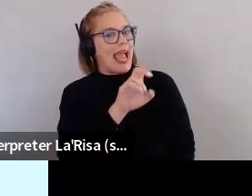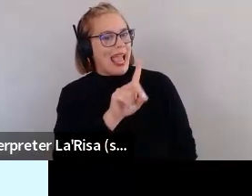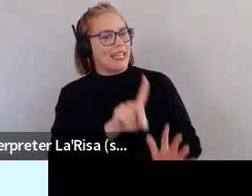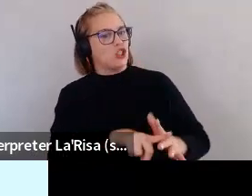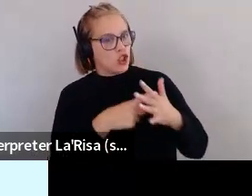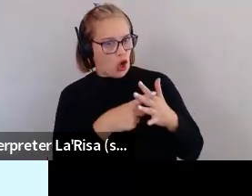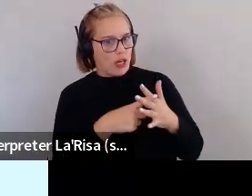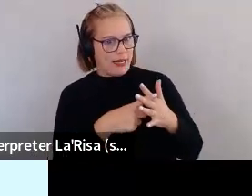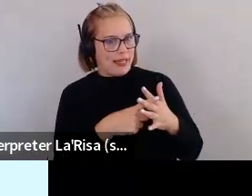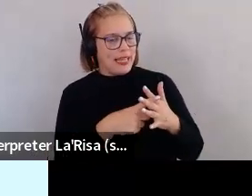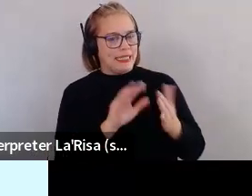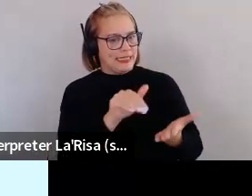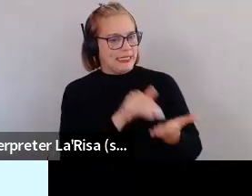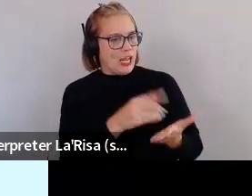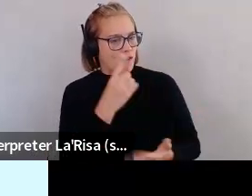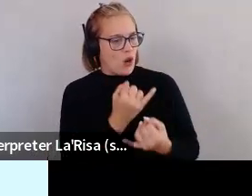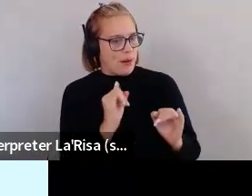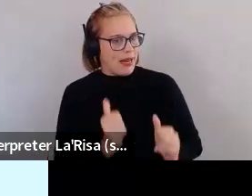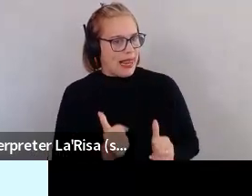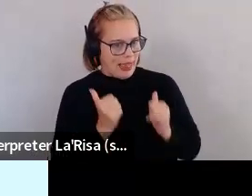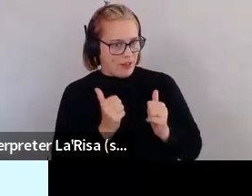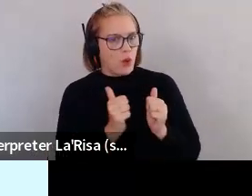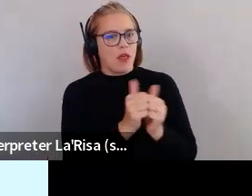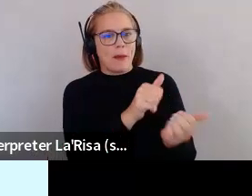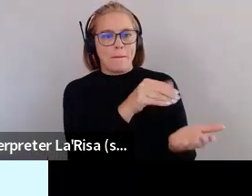Go for it.